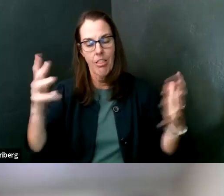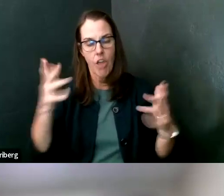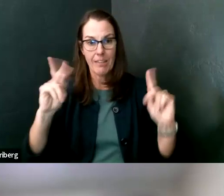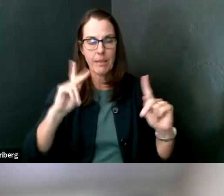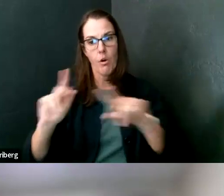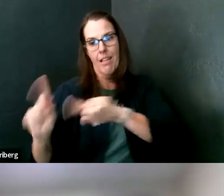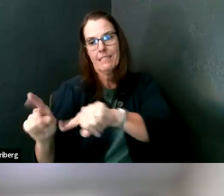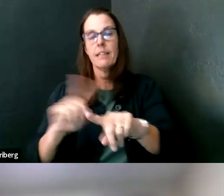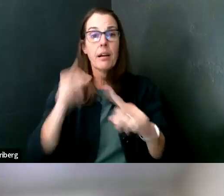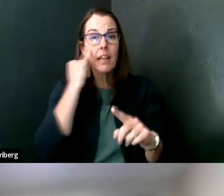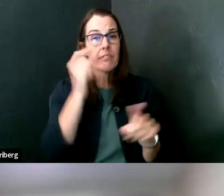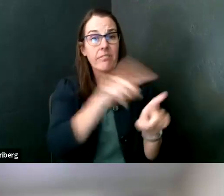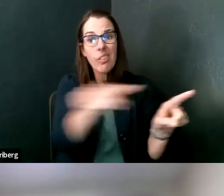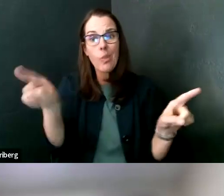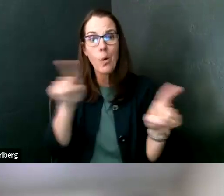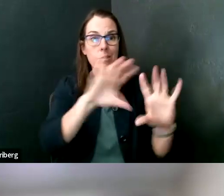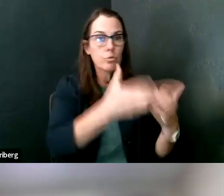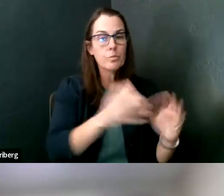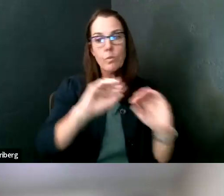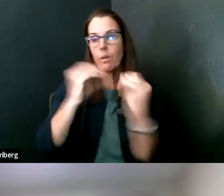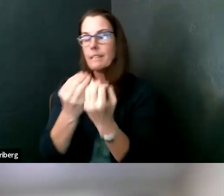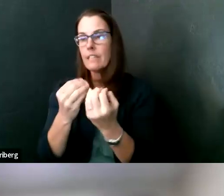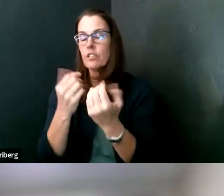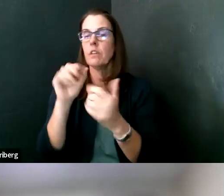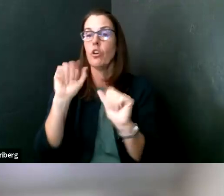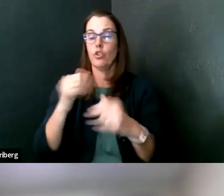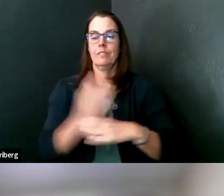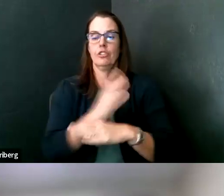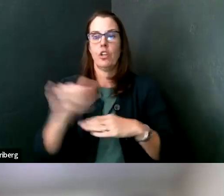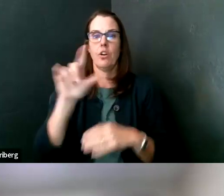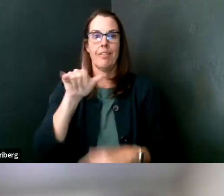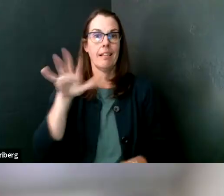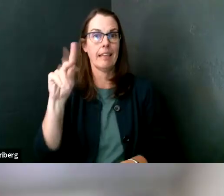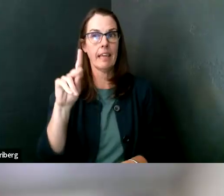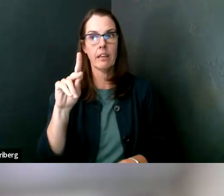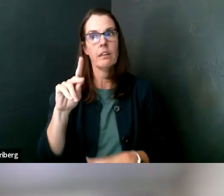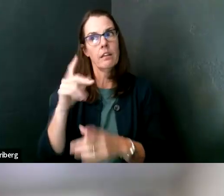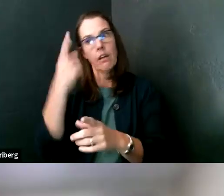or get patients to fill out the those feedback forms, I mean, you can see through this meeting